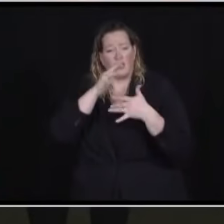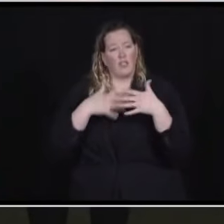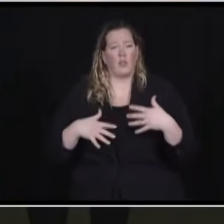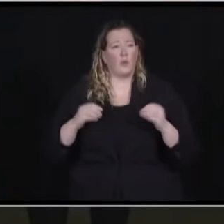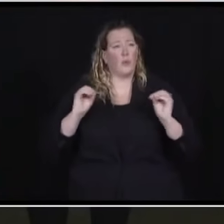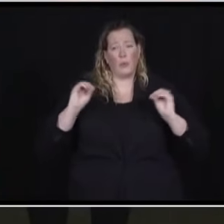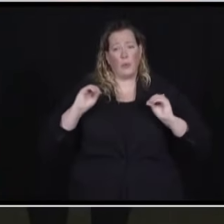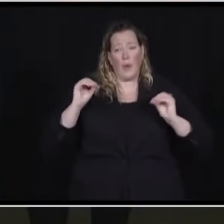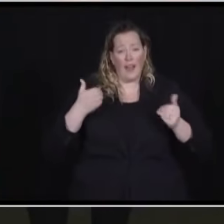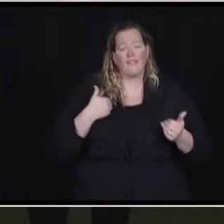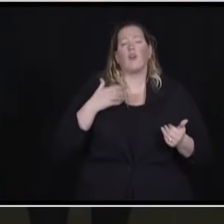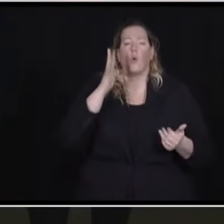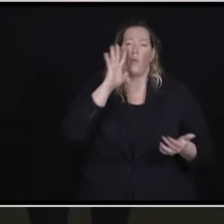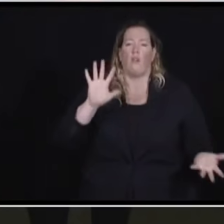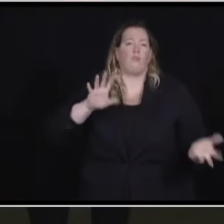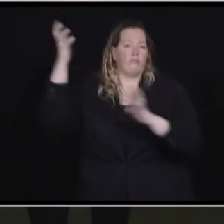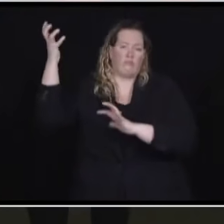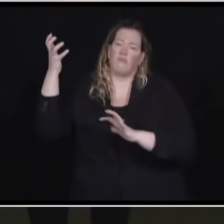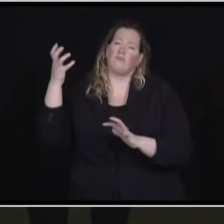facing, without proper planning,